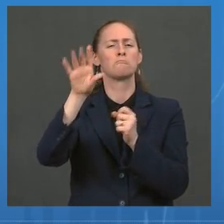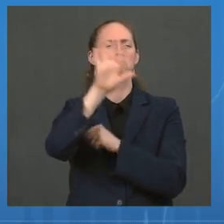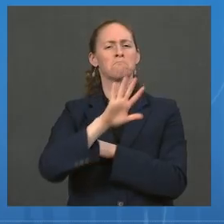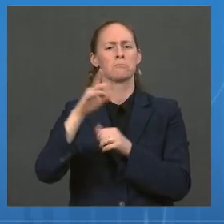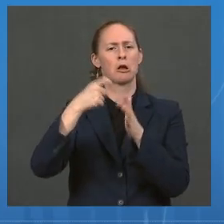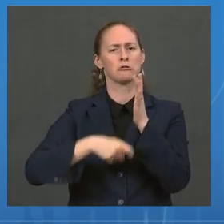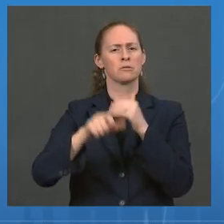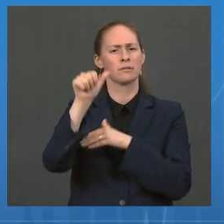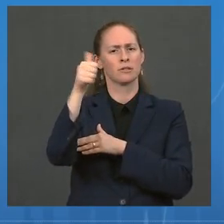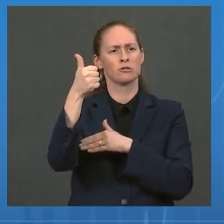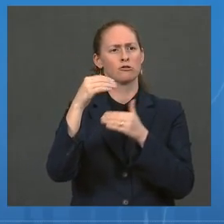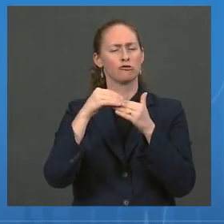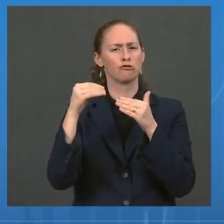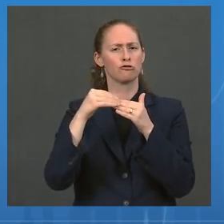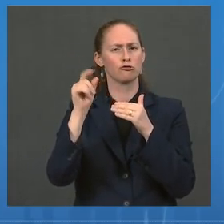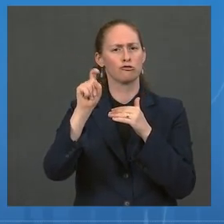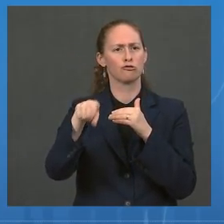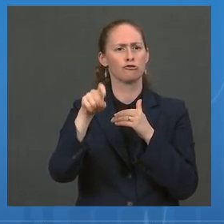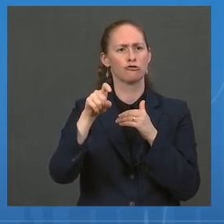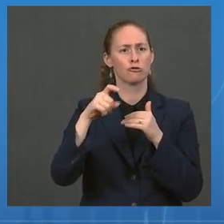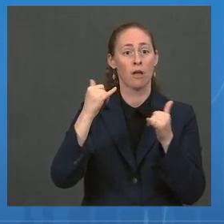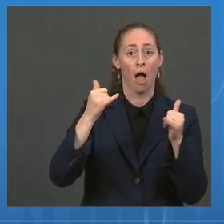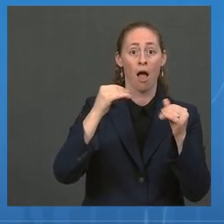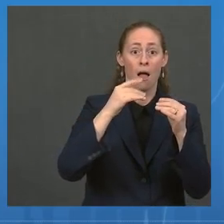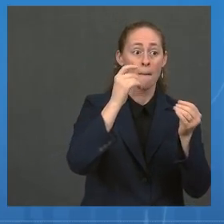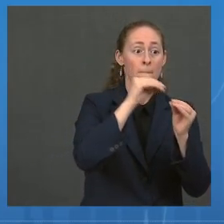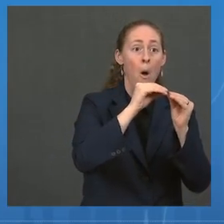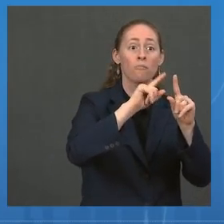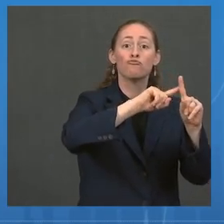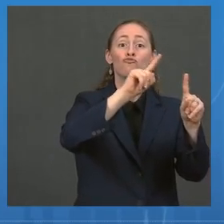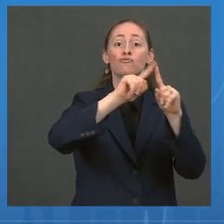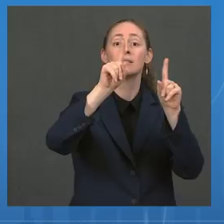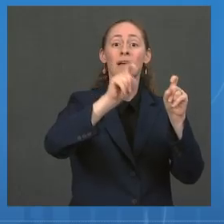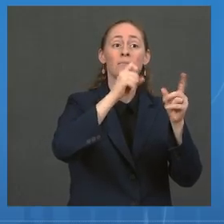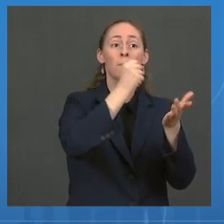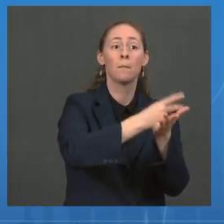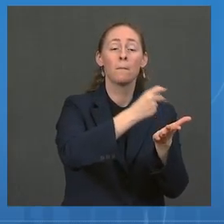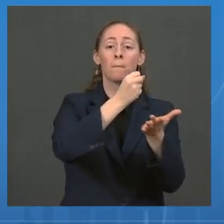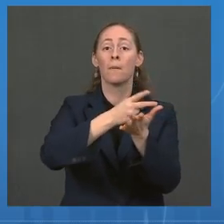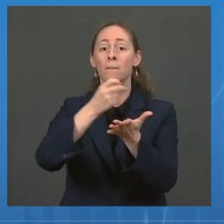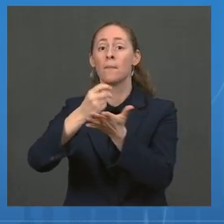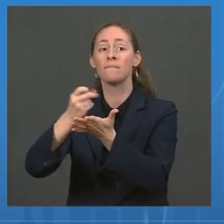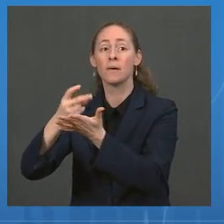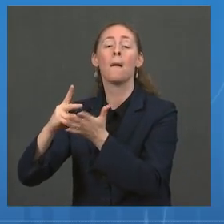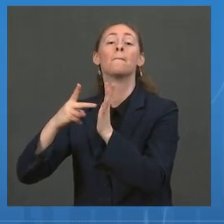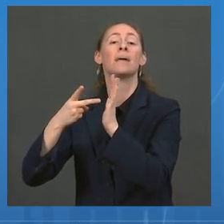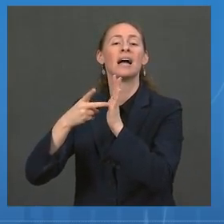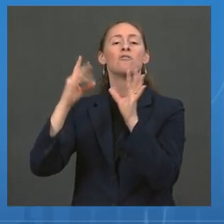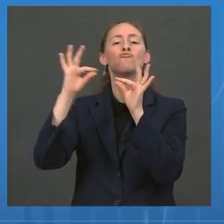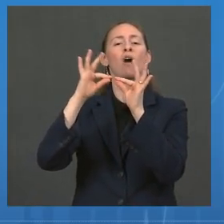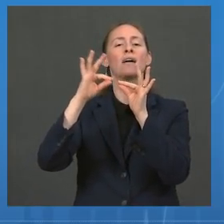and manufacturing ramps up, pricing should come down as economies of scale are achieved and competition kicks in.